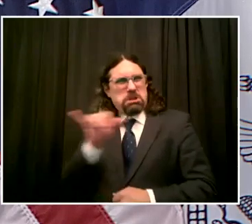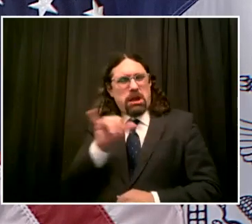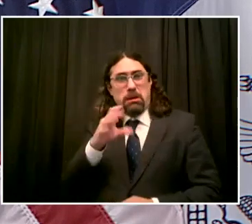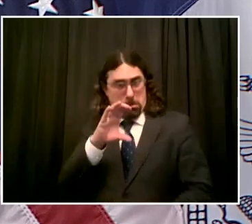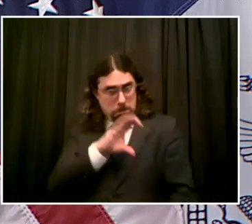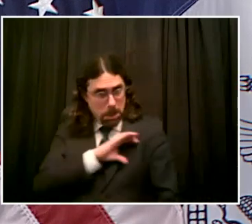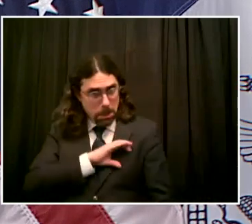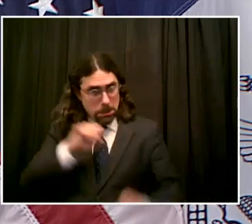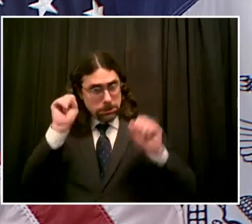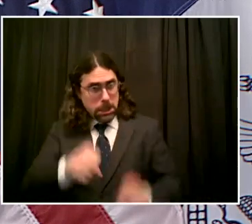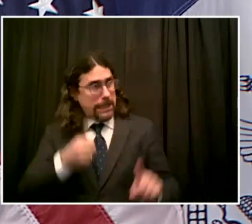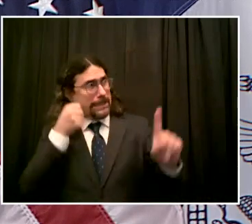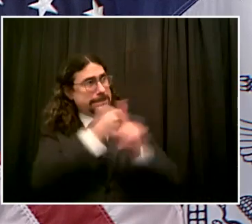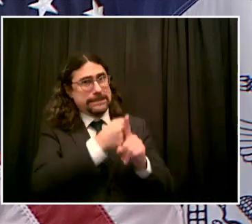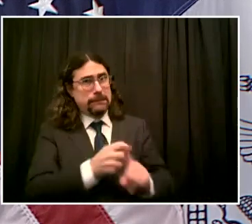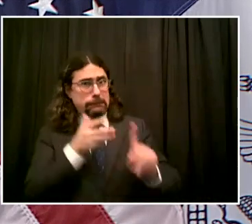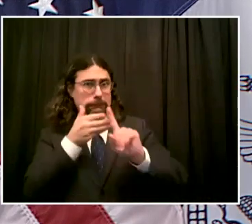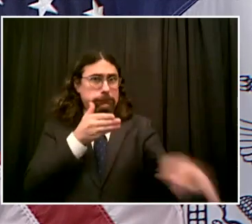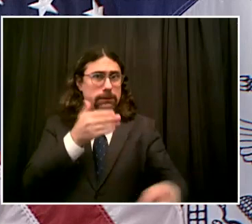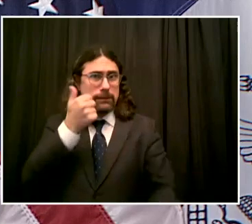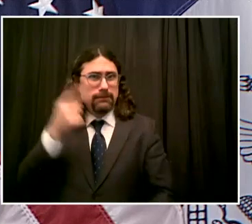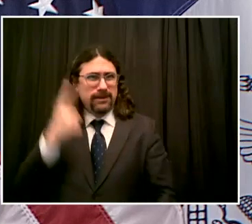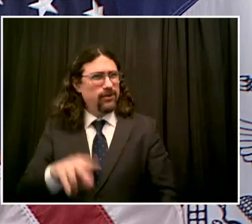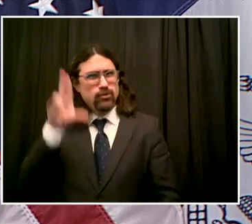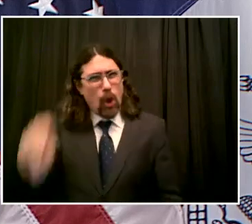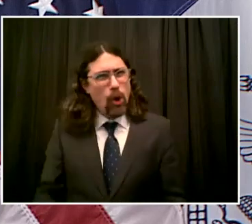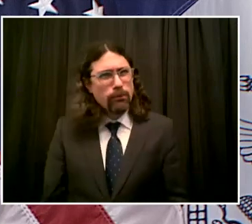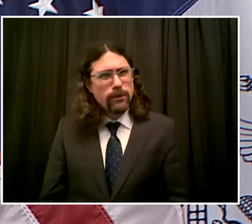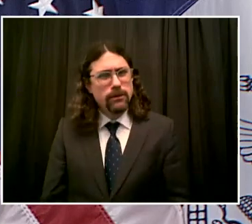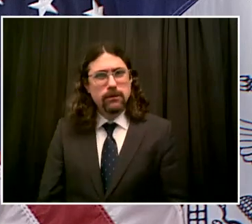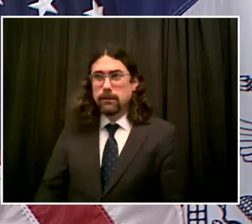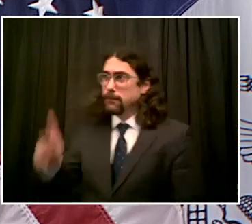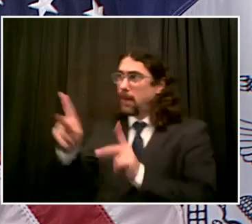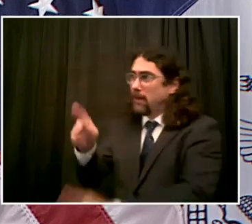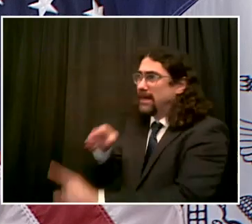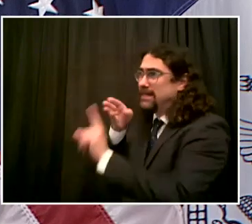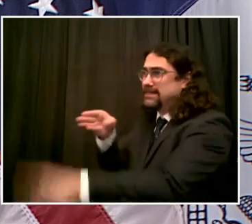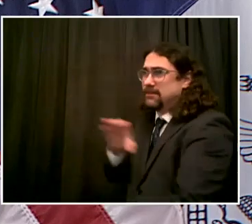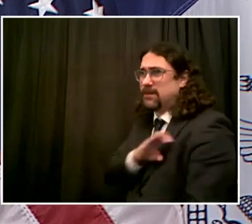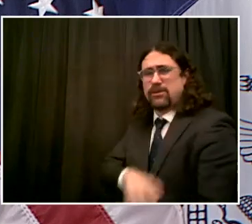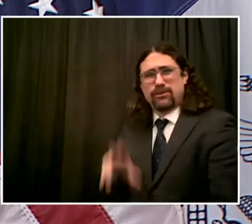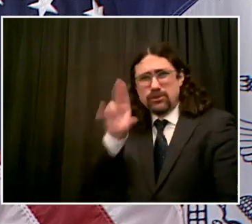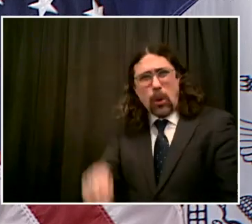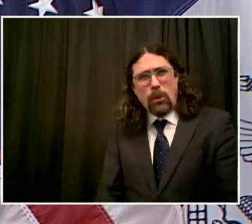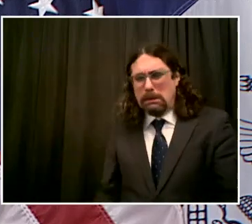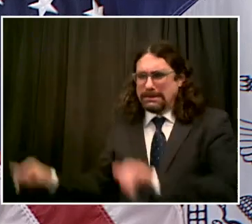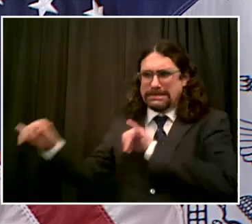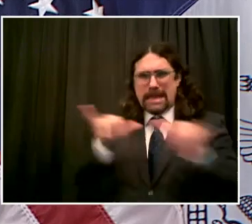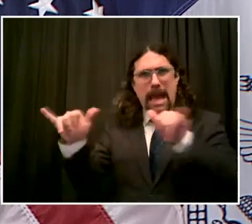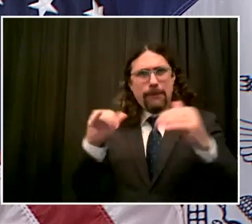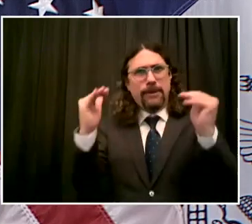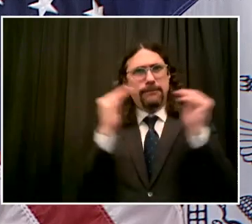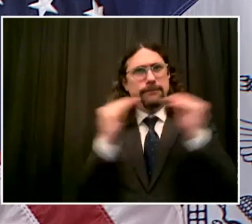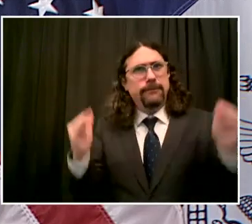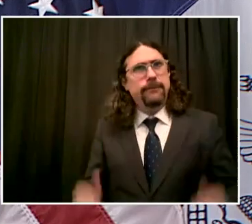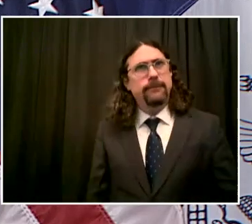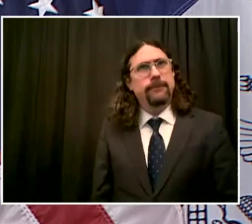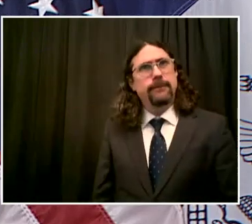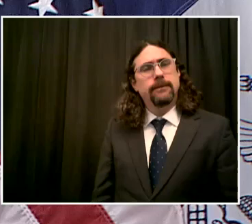AND SIMPLE. SO I KNOW WE CAN